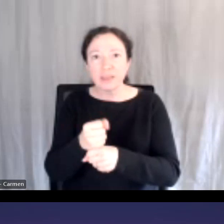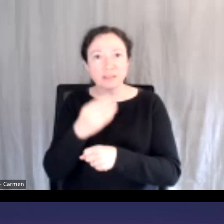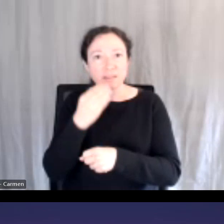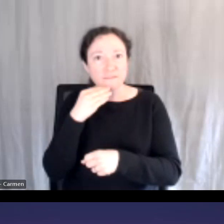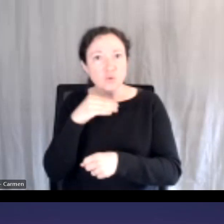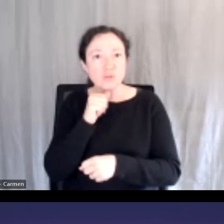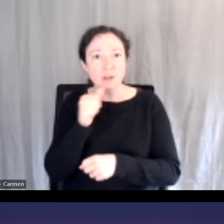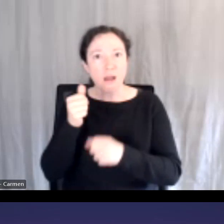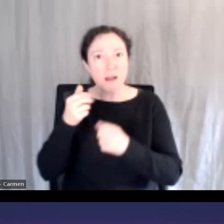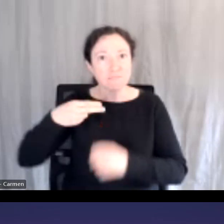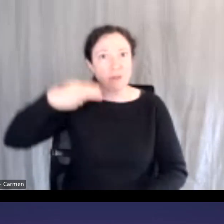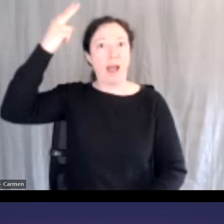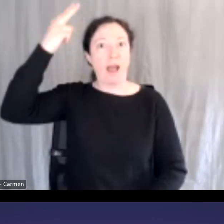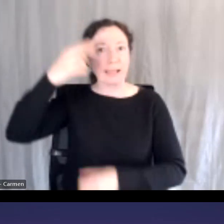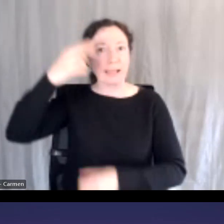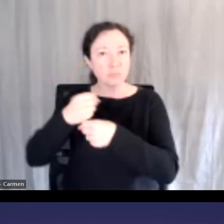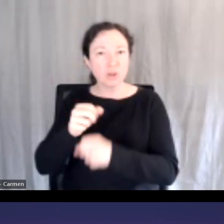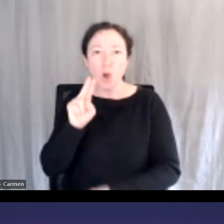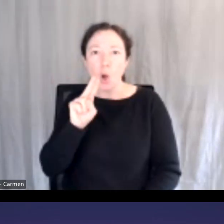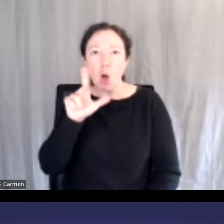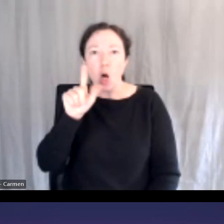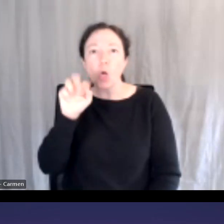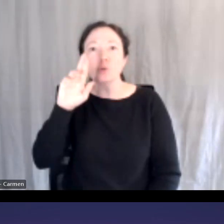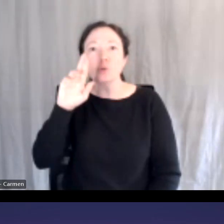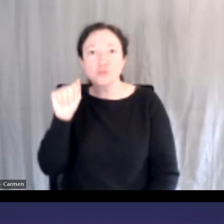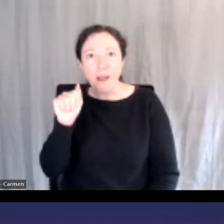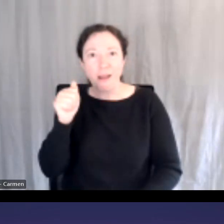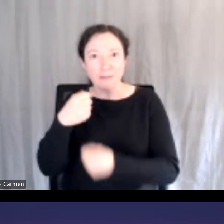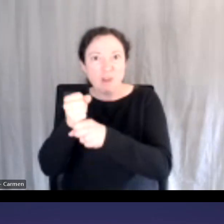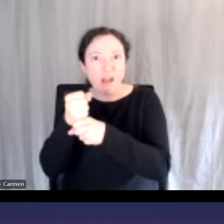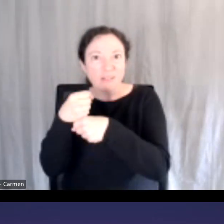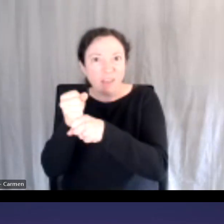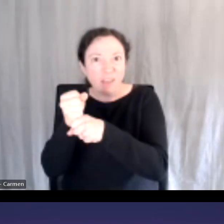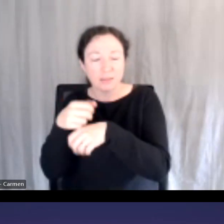Yeah, I mean, processed just means taken out of whole form.